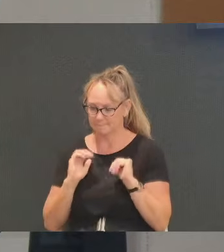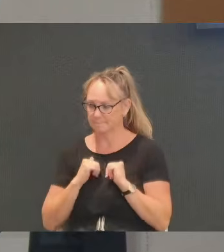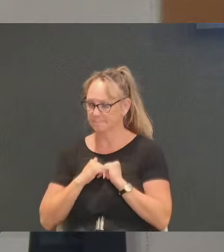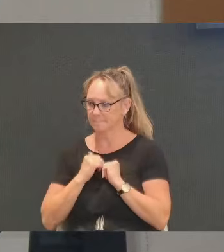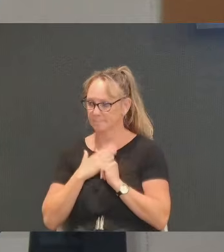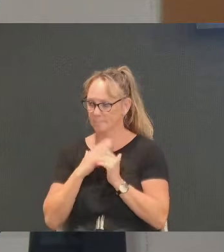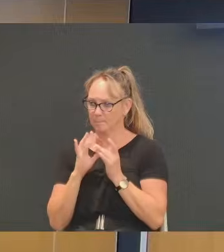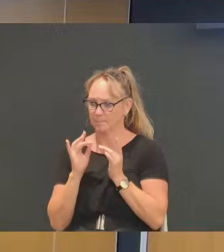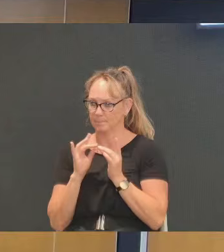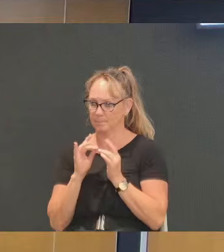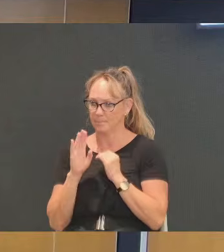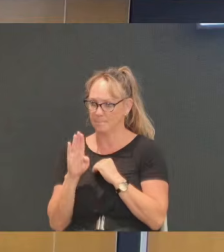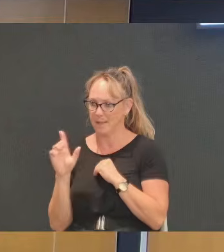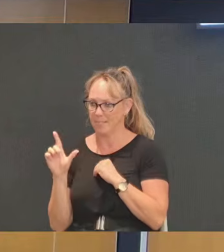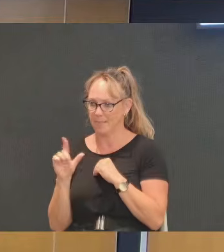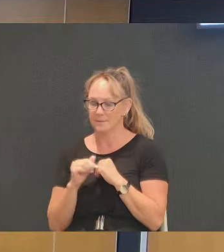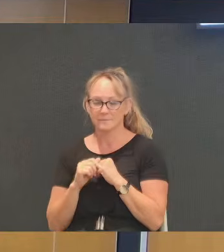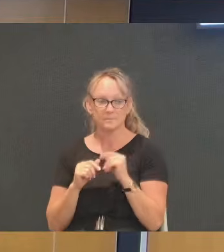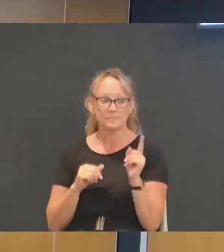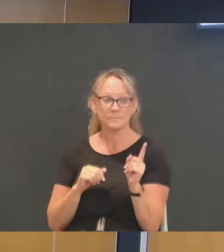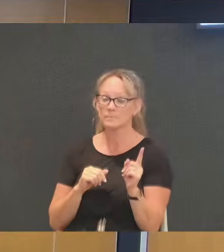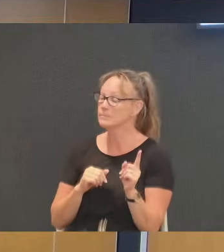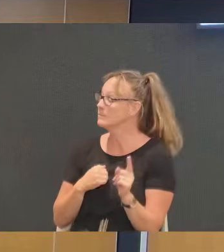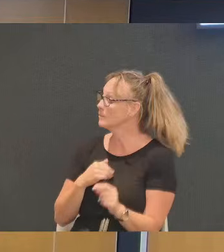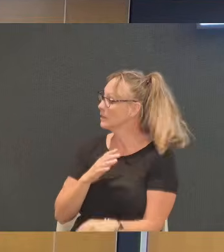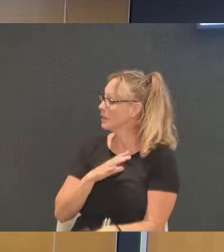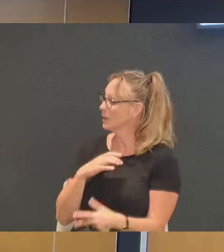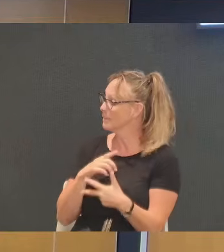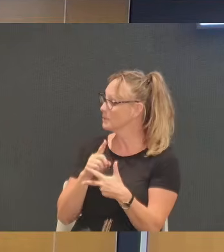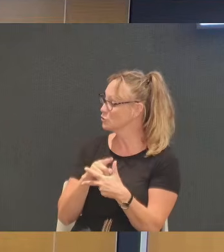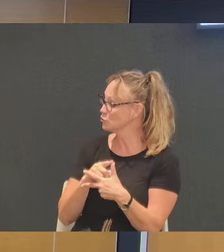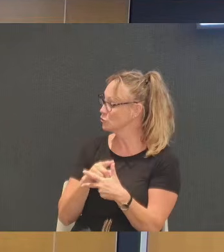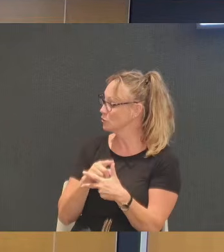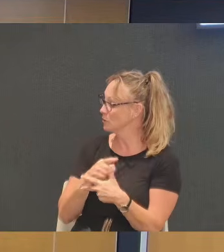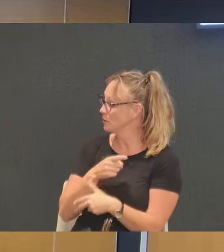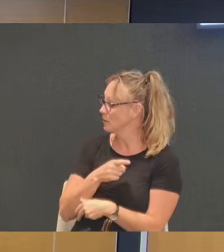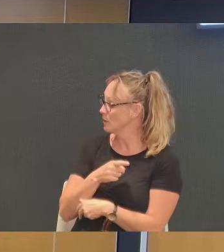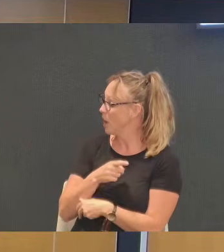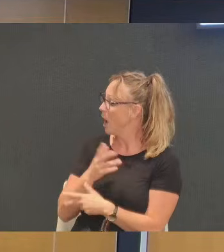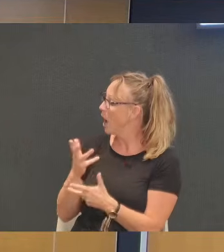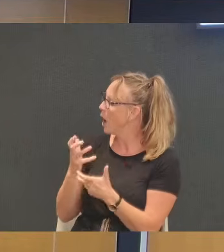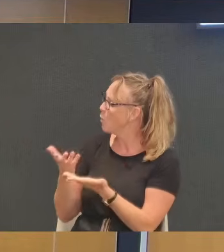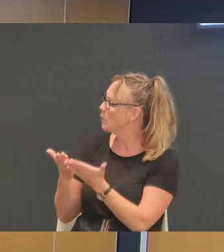you. Okay. Thank you, Commissioner Driehaus. Thank you. Um, I wanted to ask a question about bleed